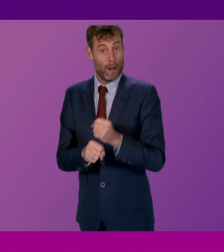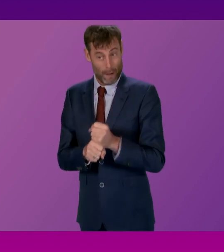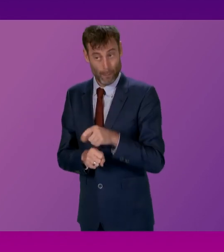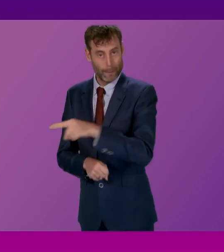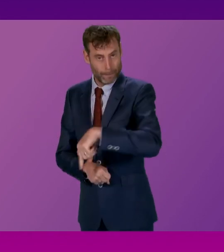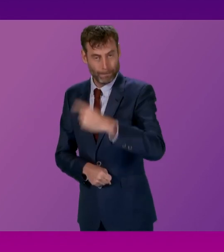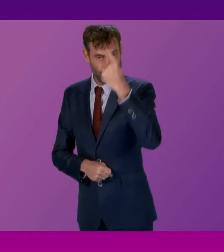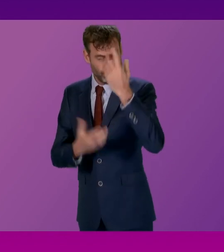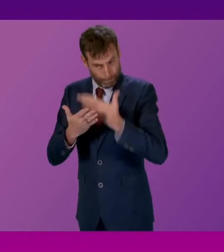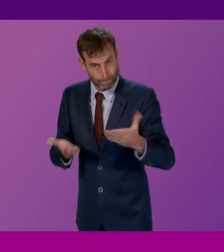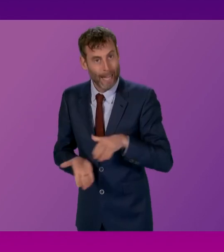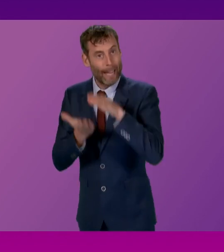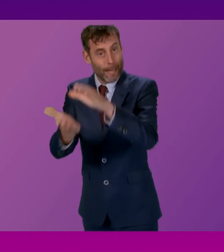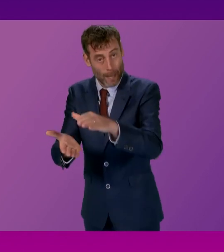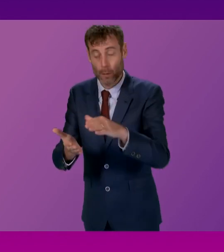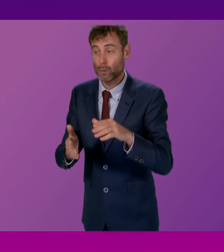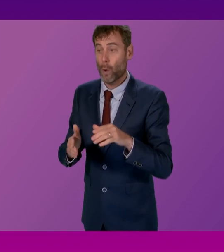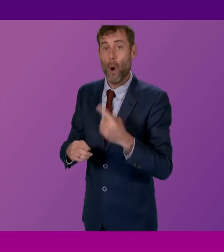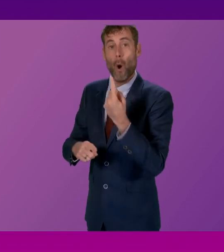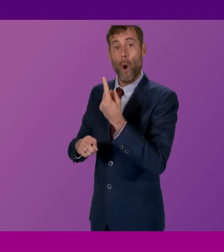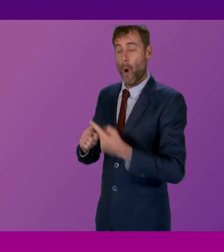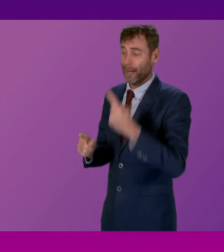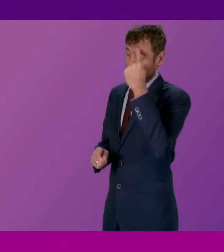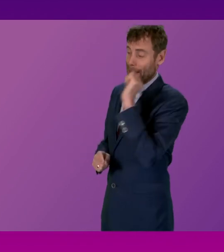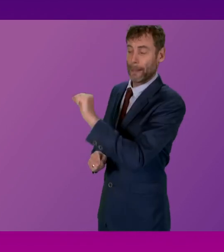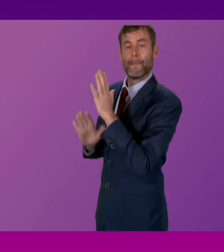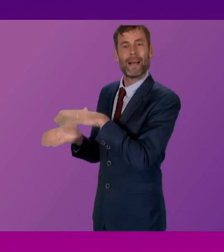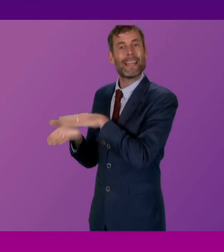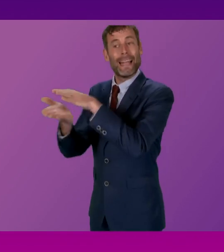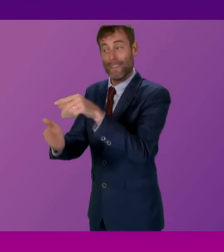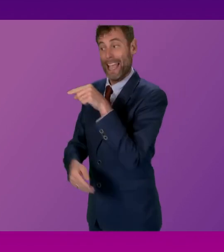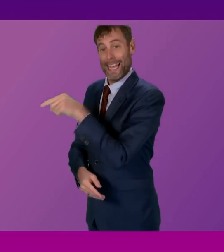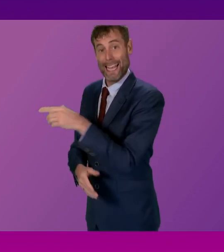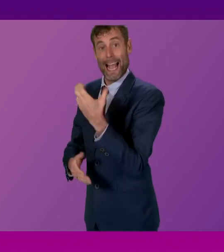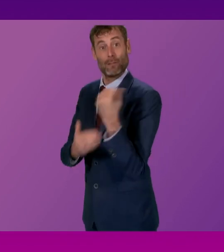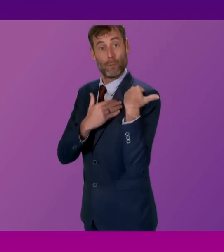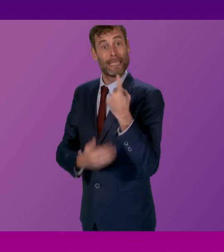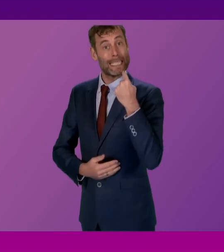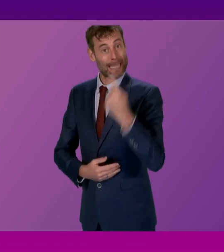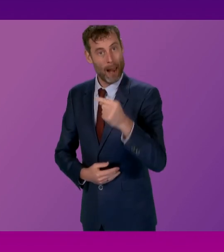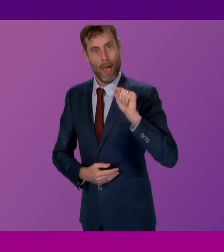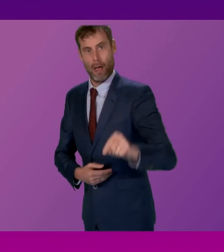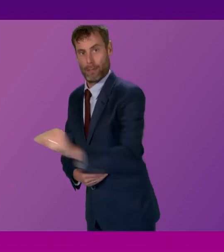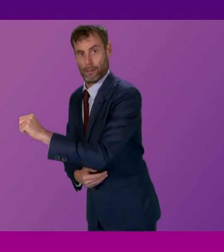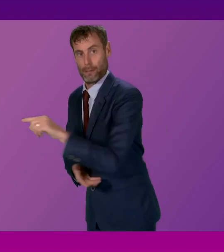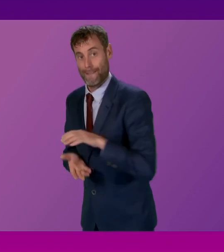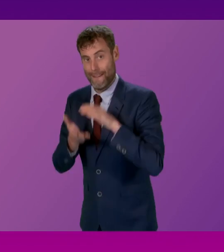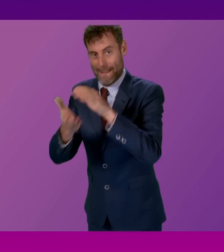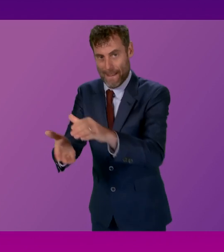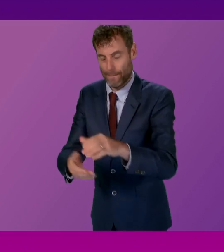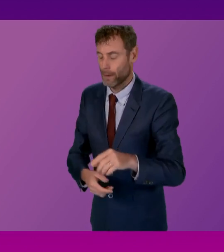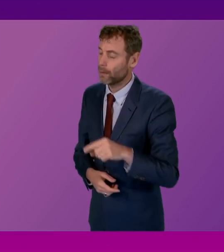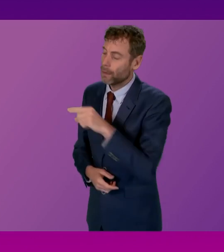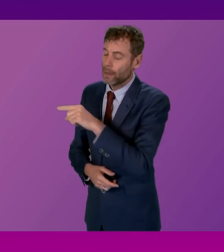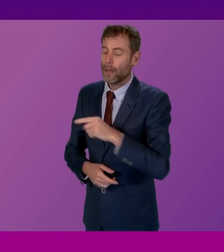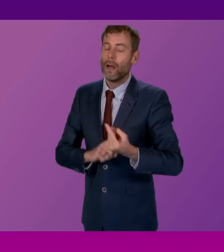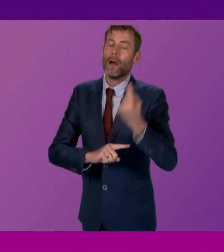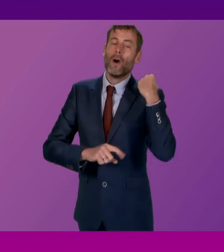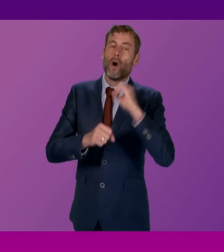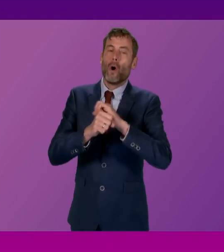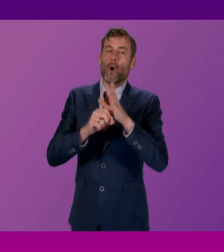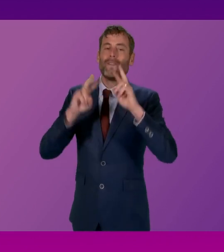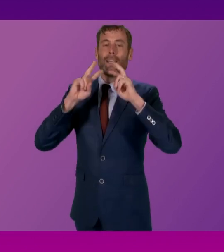I do not think he has read last week’s transcript from the Covid inquiry, which is absolutely